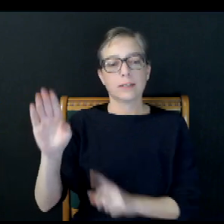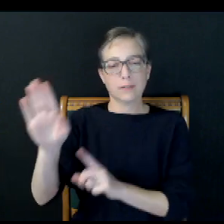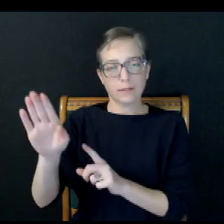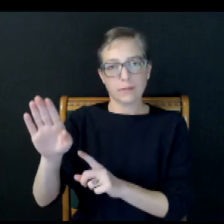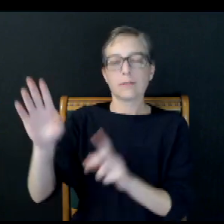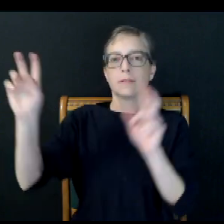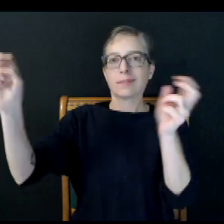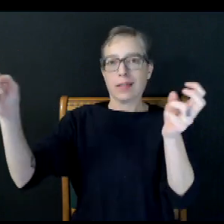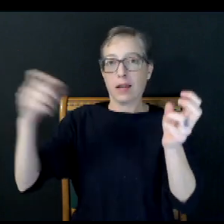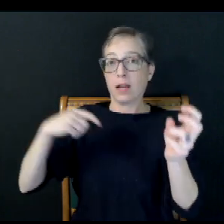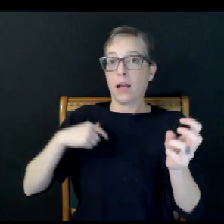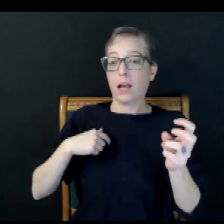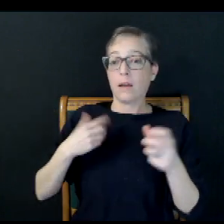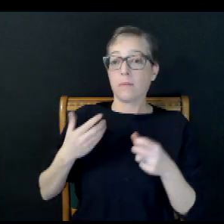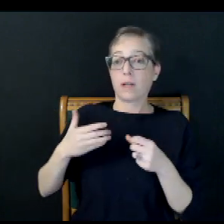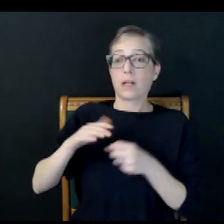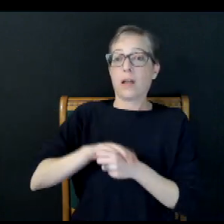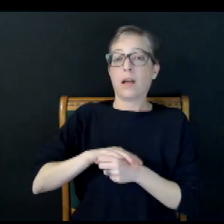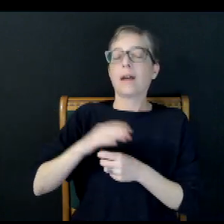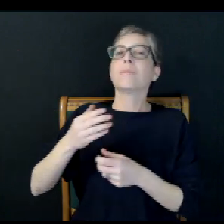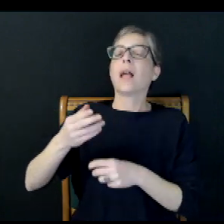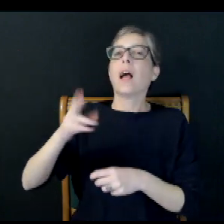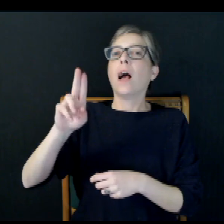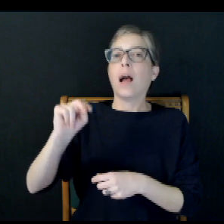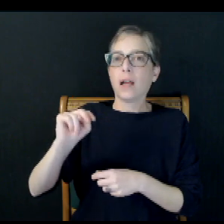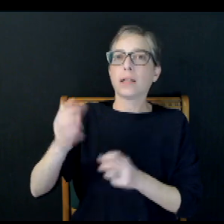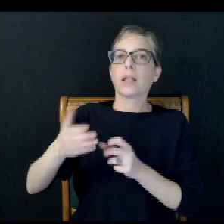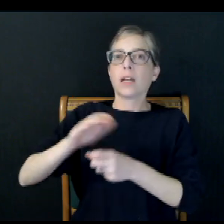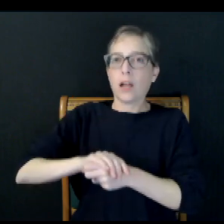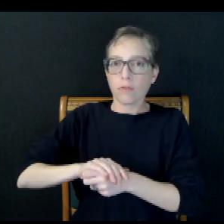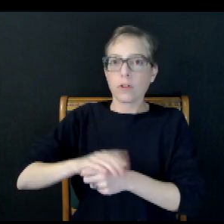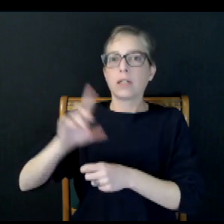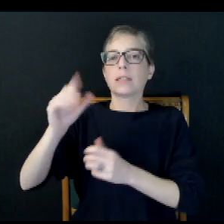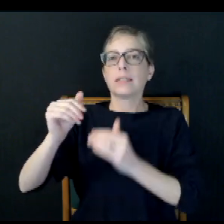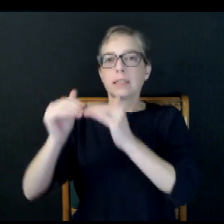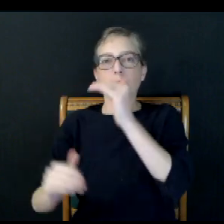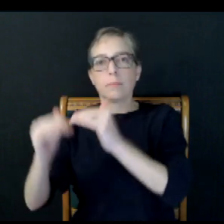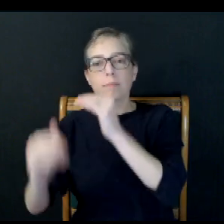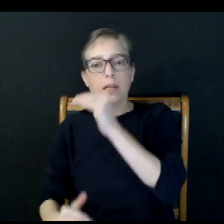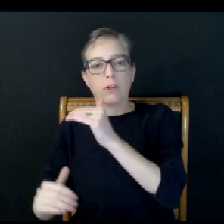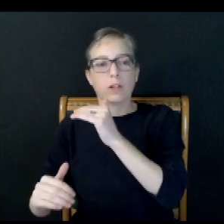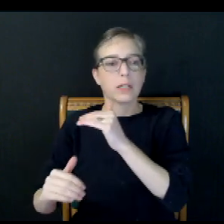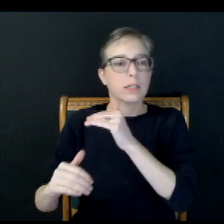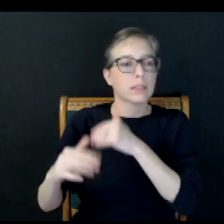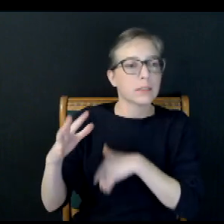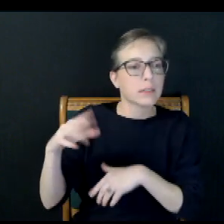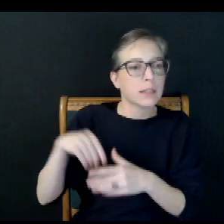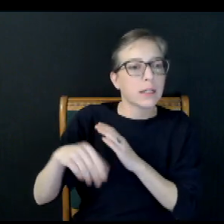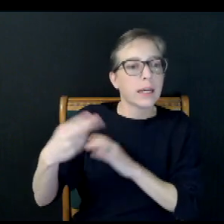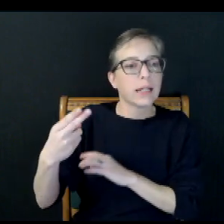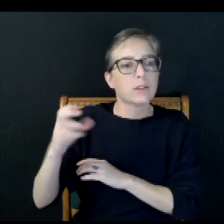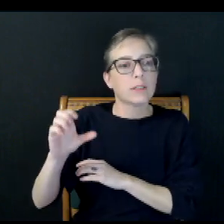Georgia's HCBS Waver wait list. Kiana, the floor is yours.